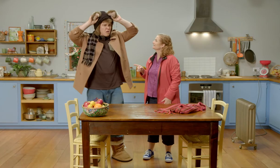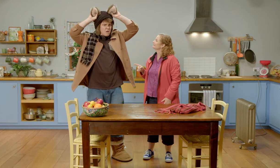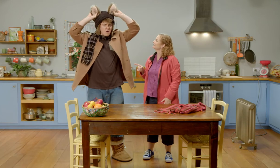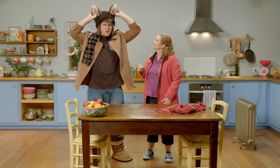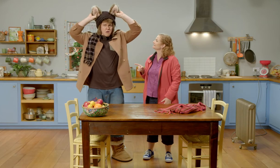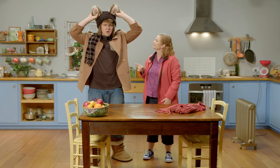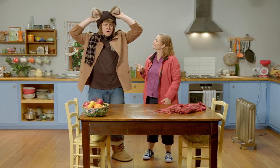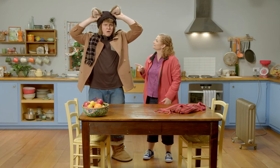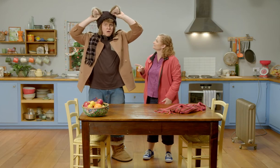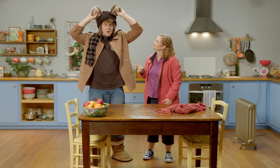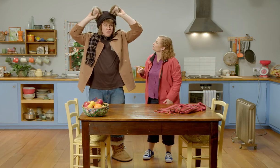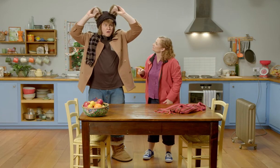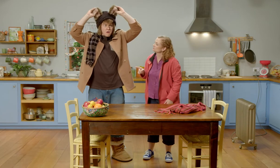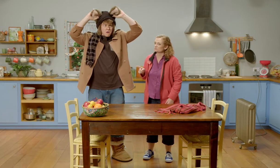I am a bit warm. Hmmm.